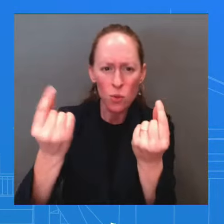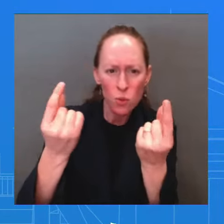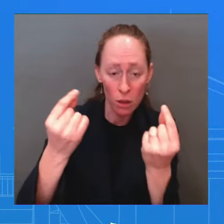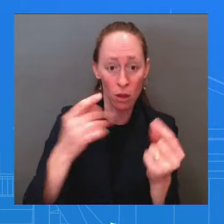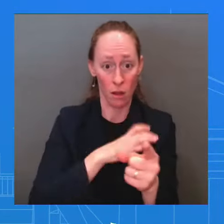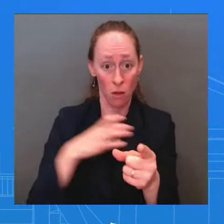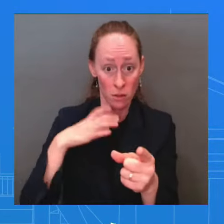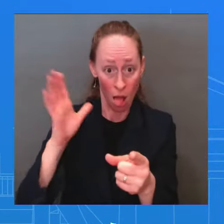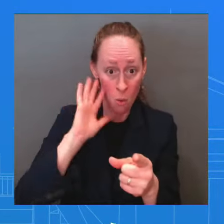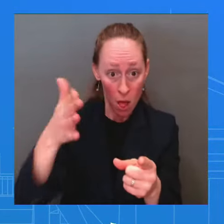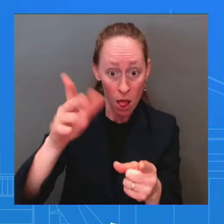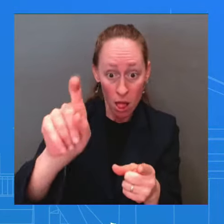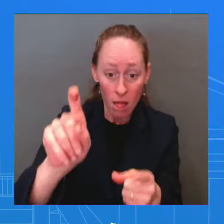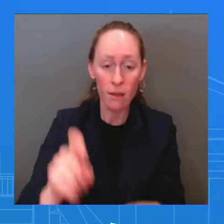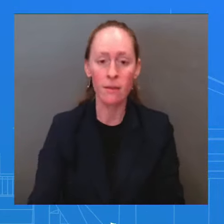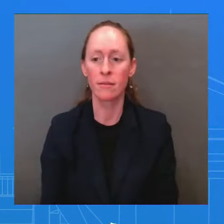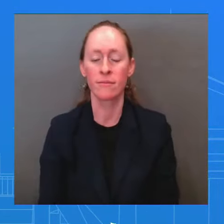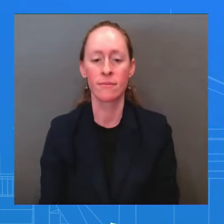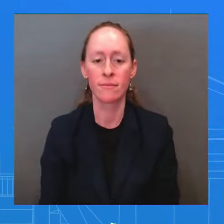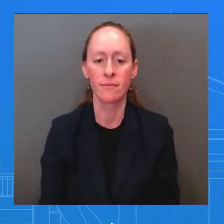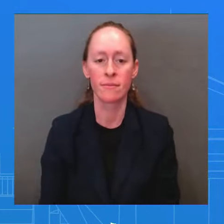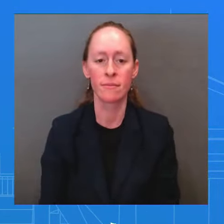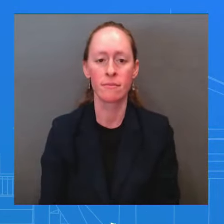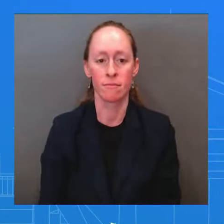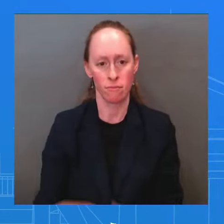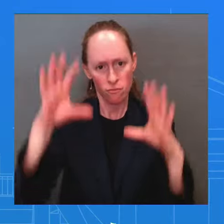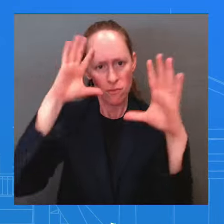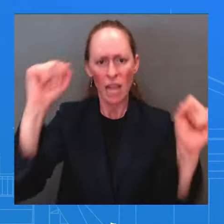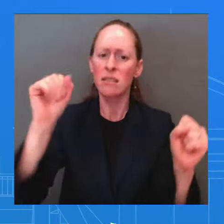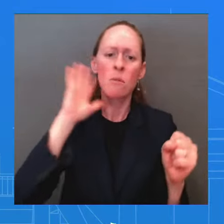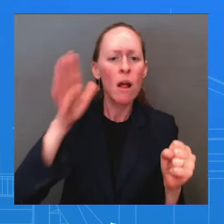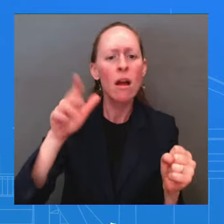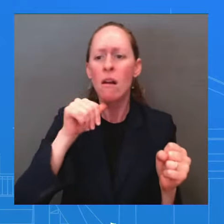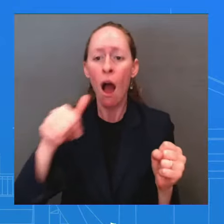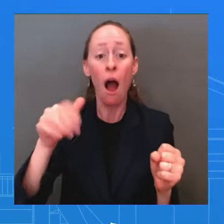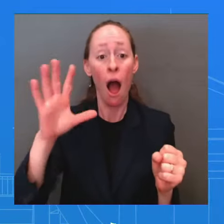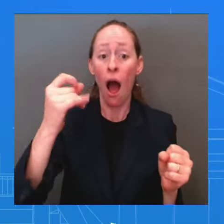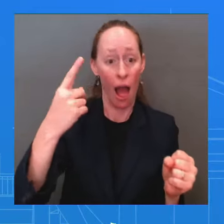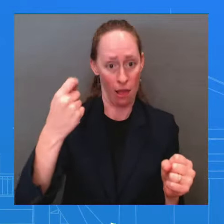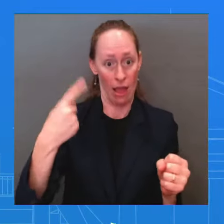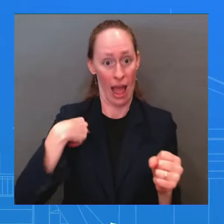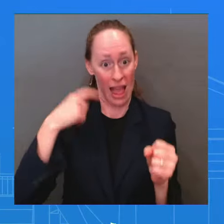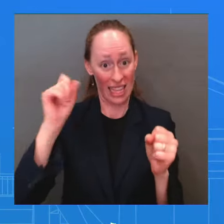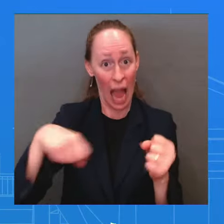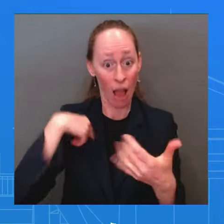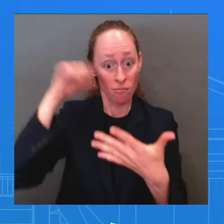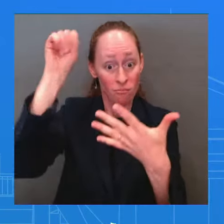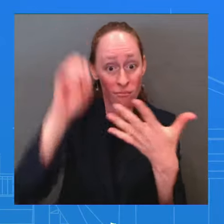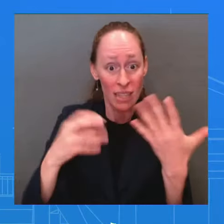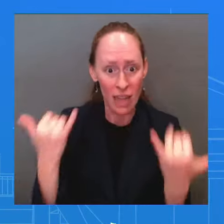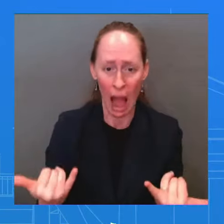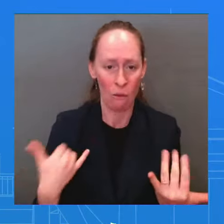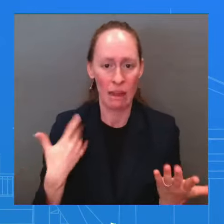for the President to be there, but I can't rule it out. But at the moment, I don't have anything to announce on that. The Press: And to just follow on those two questions -- The Press: Thank you, Jake.